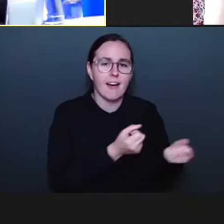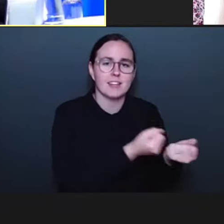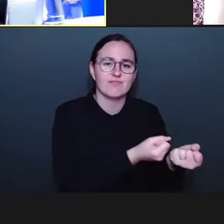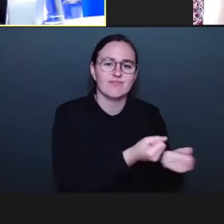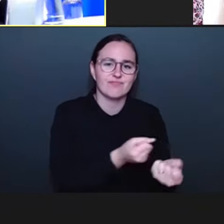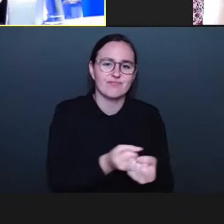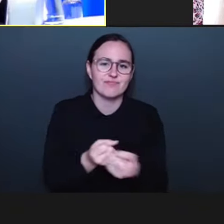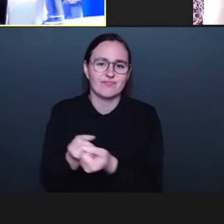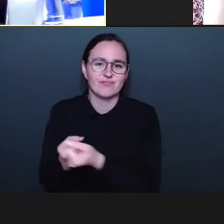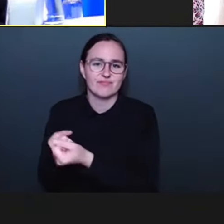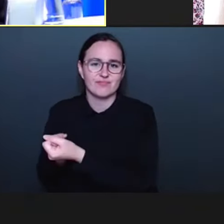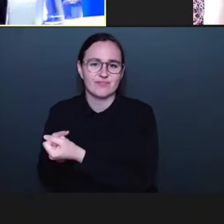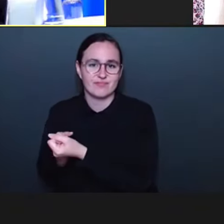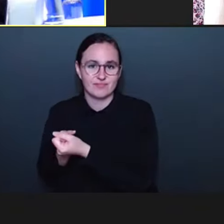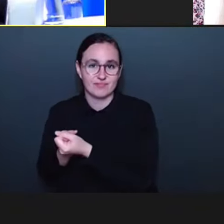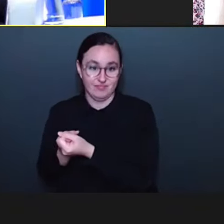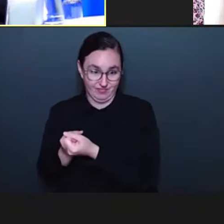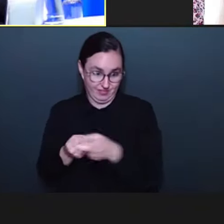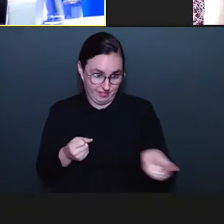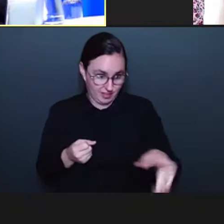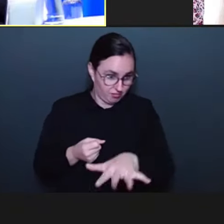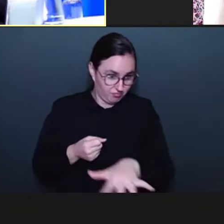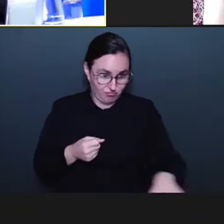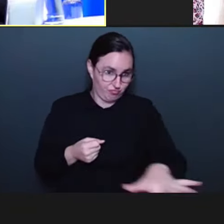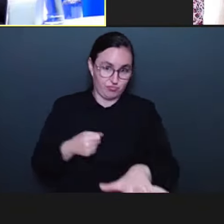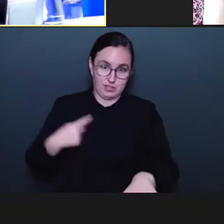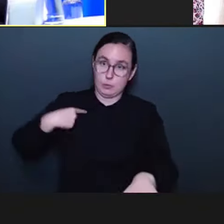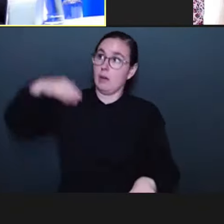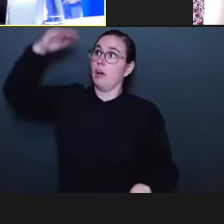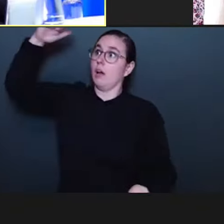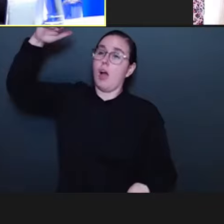building those partnerships that are going to help us to be more effective. Thank you.